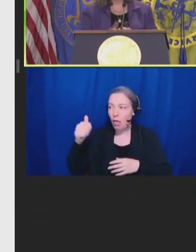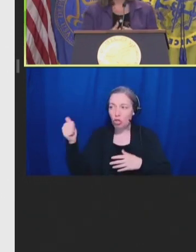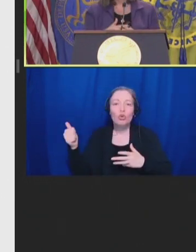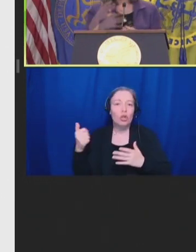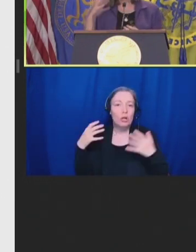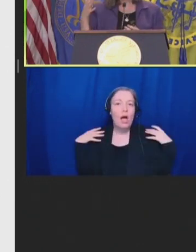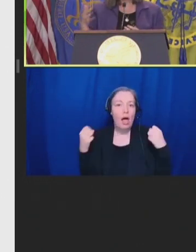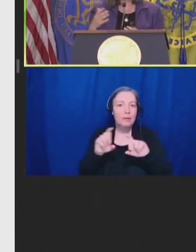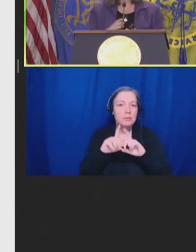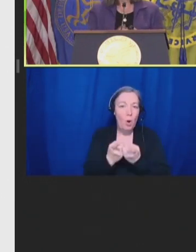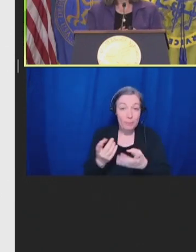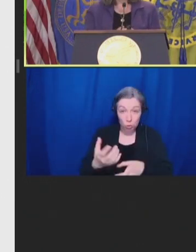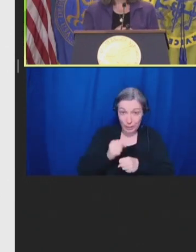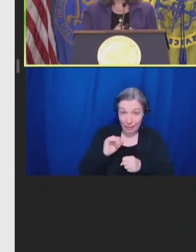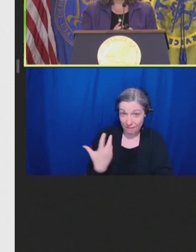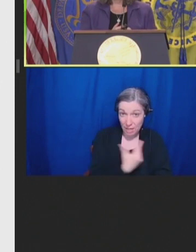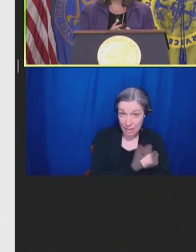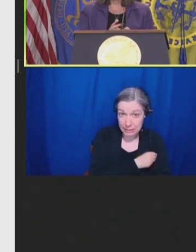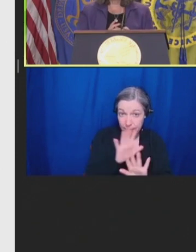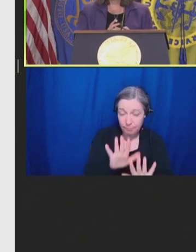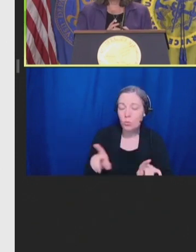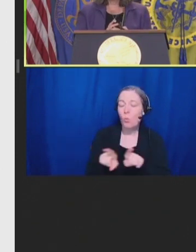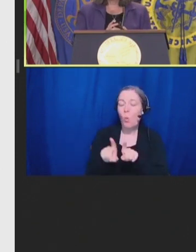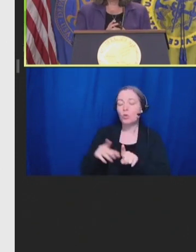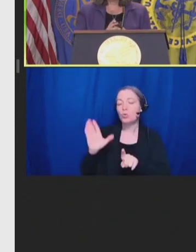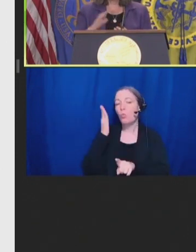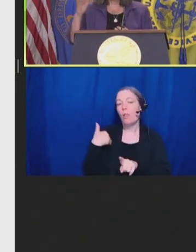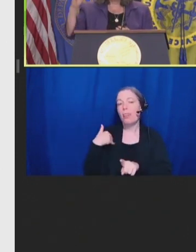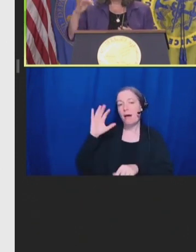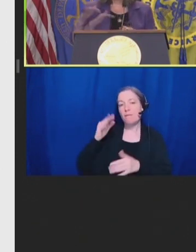There would also be access to federally qualified health centers that will work